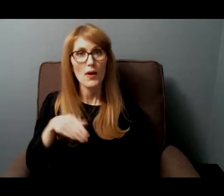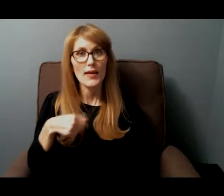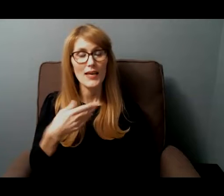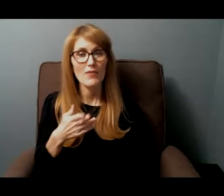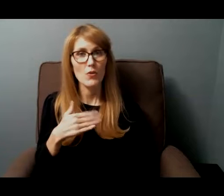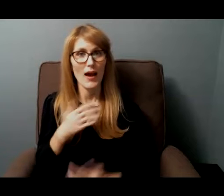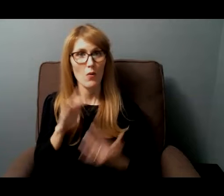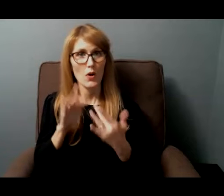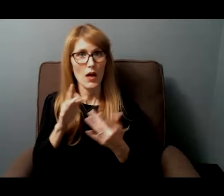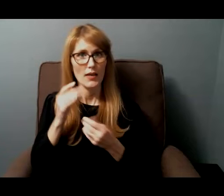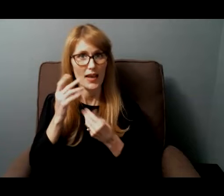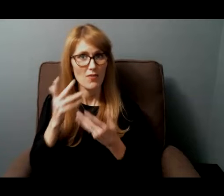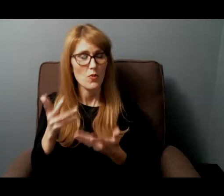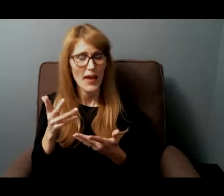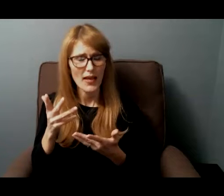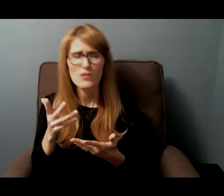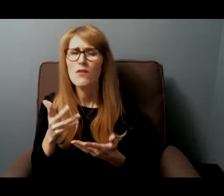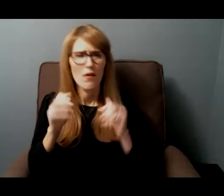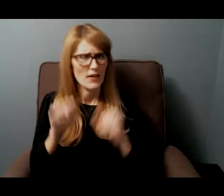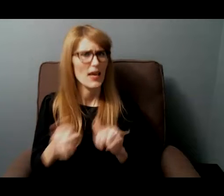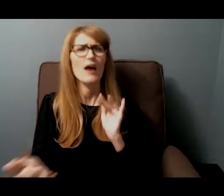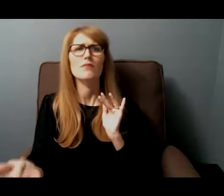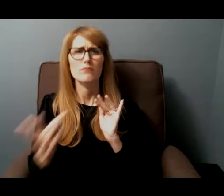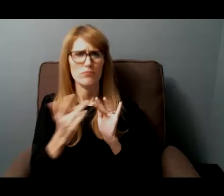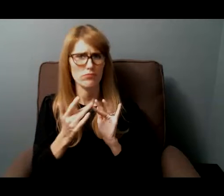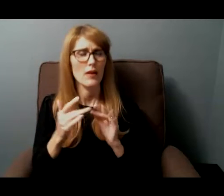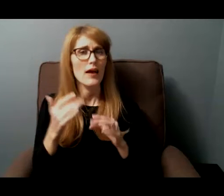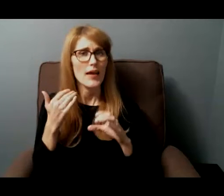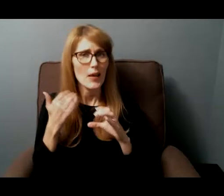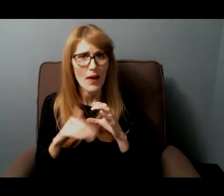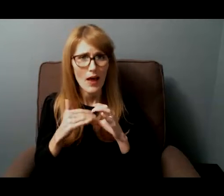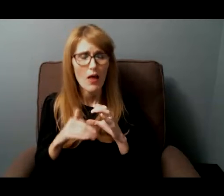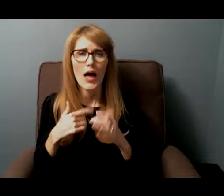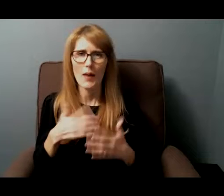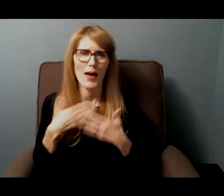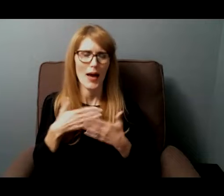and please know you can reach out to us by email, and I am happy to talk through your situation with